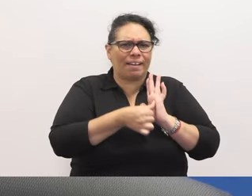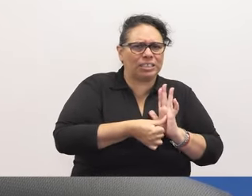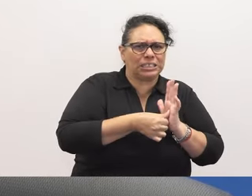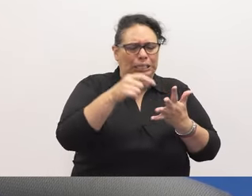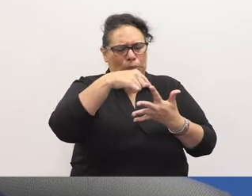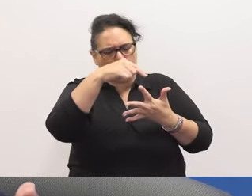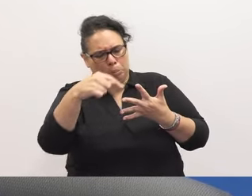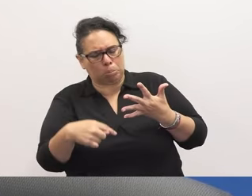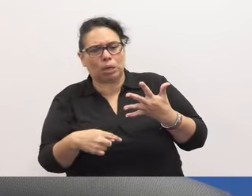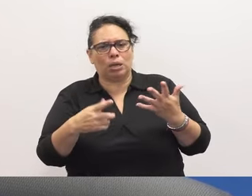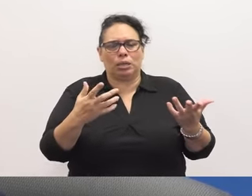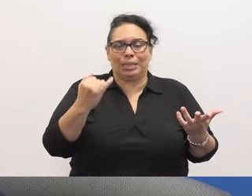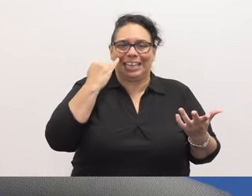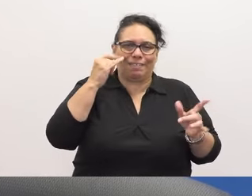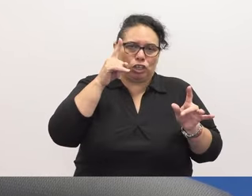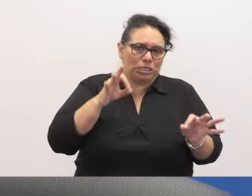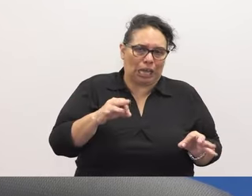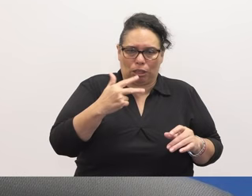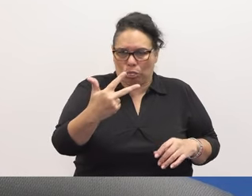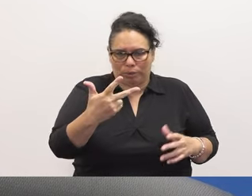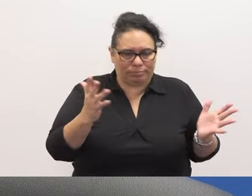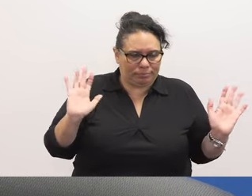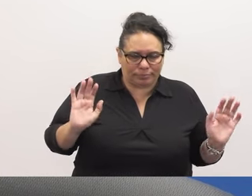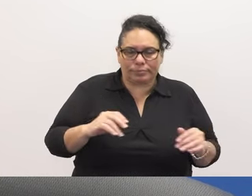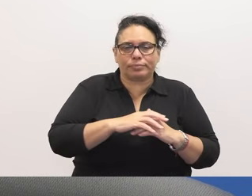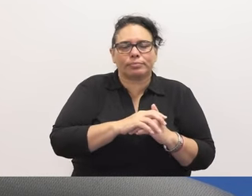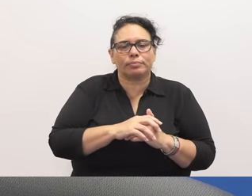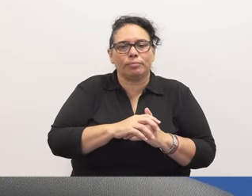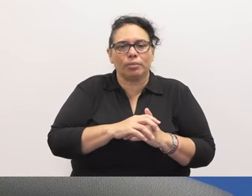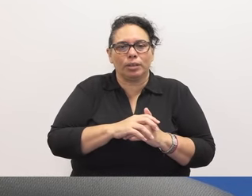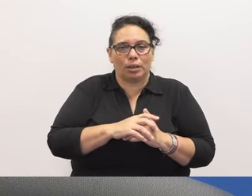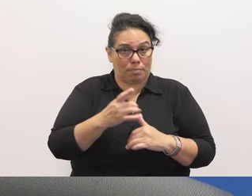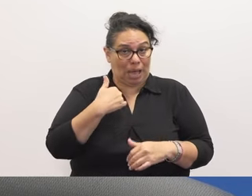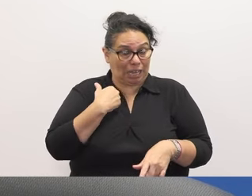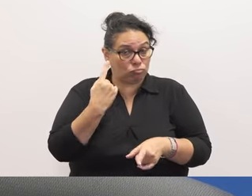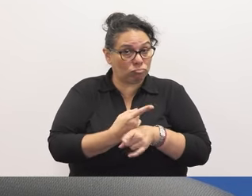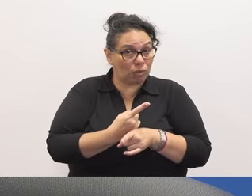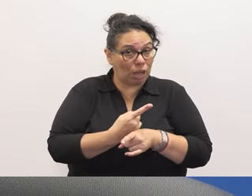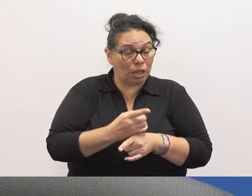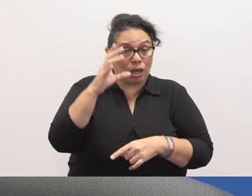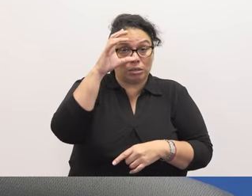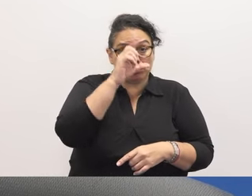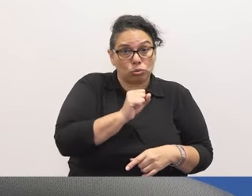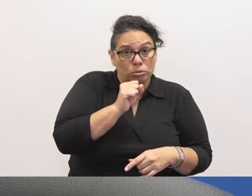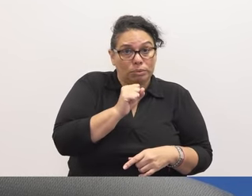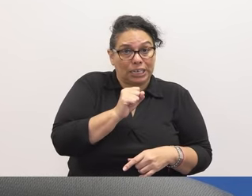if we decide on three, think so. Am I correct in in assuming that there should be some